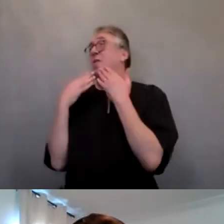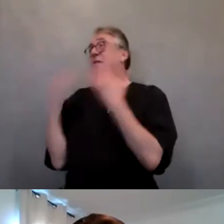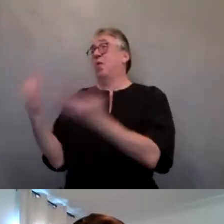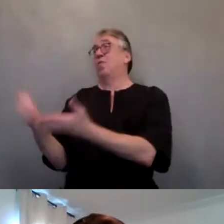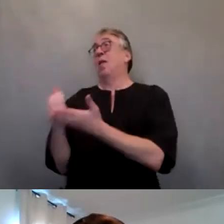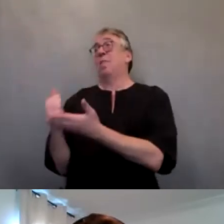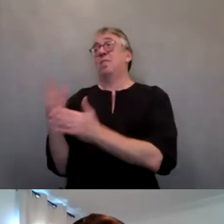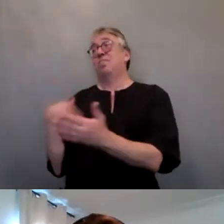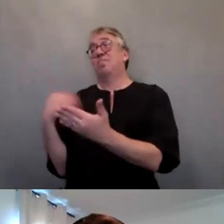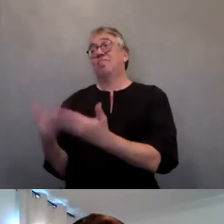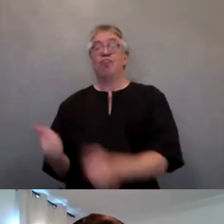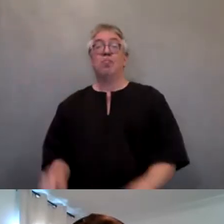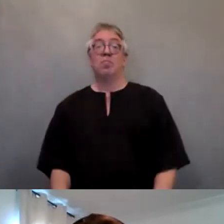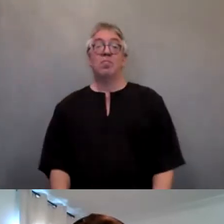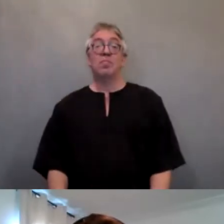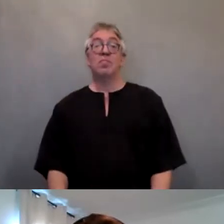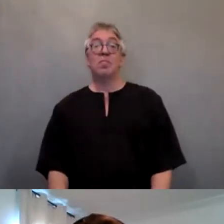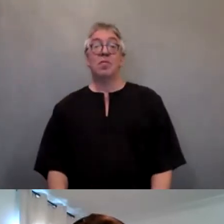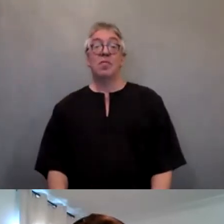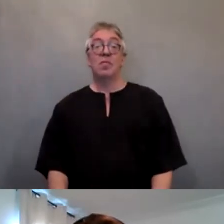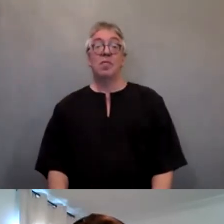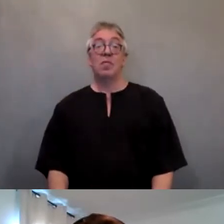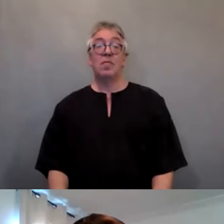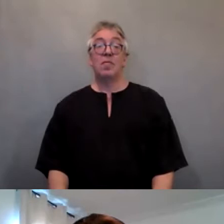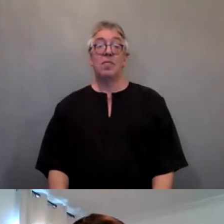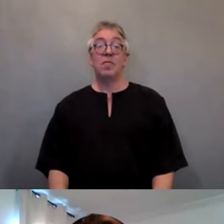Djina that I know, and if there are other people, thank you to